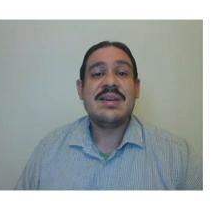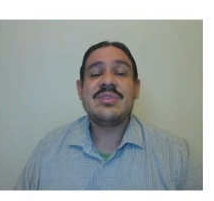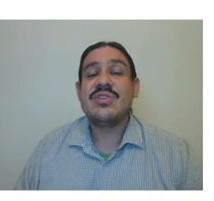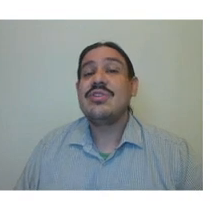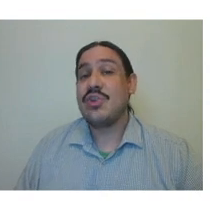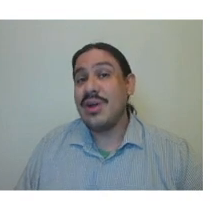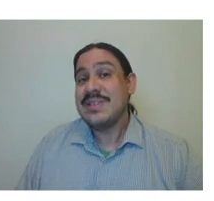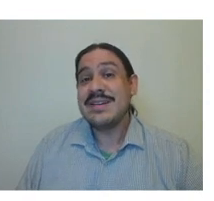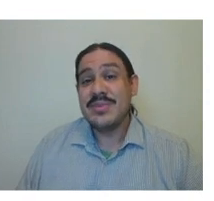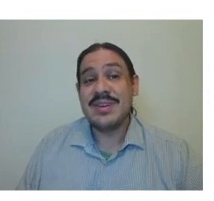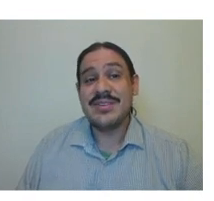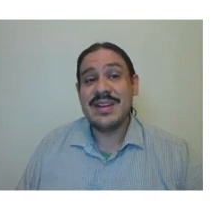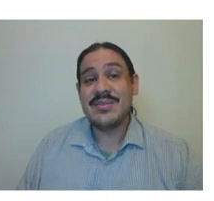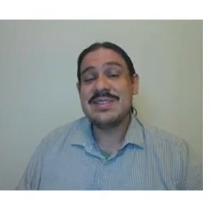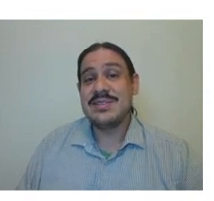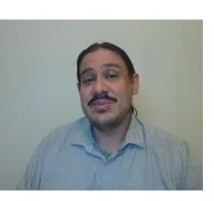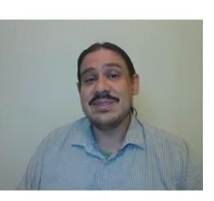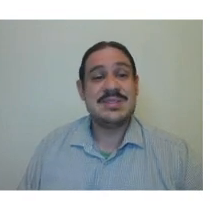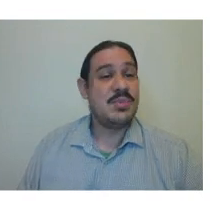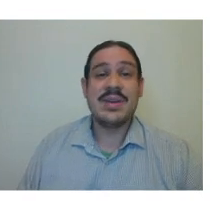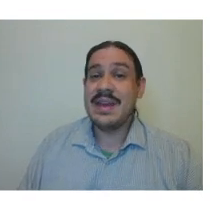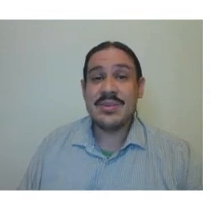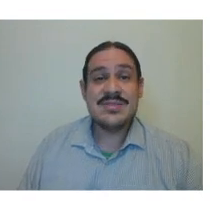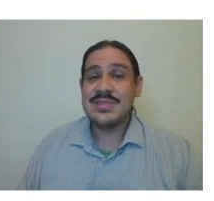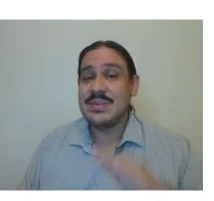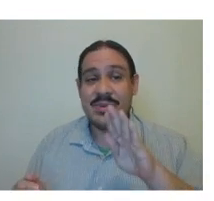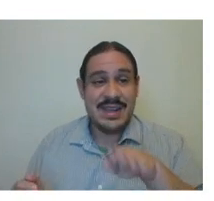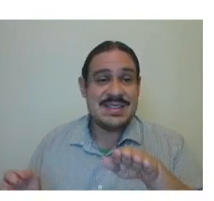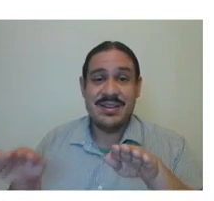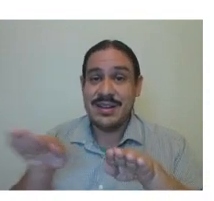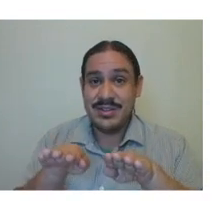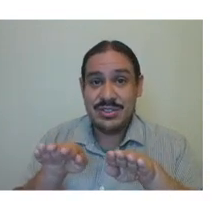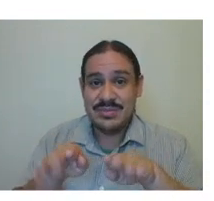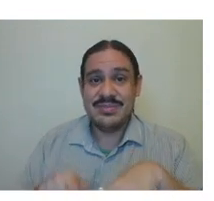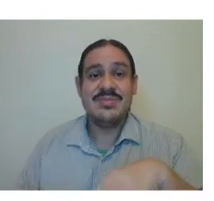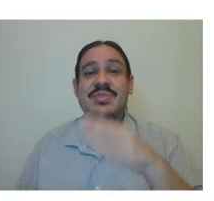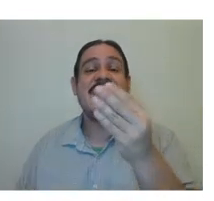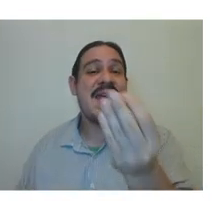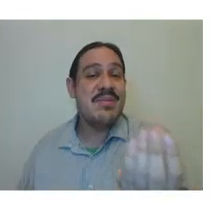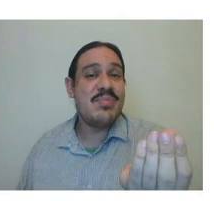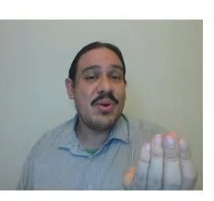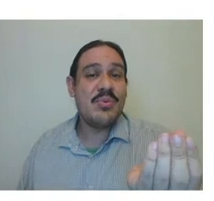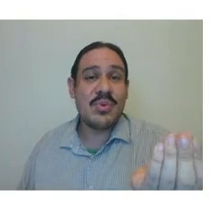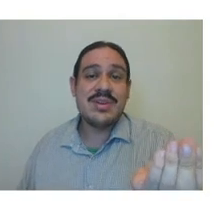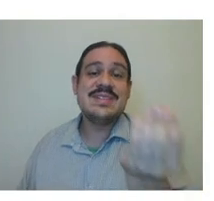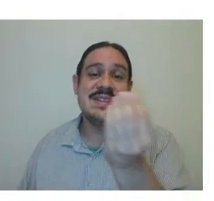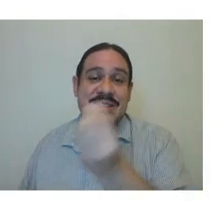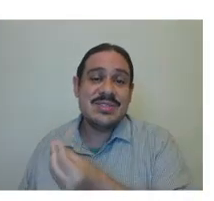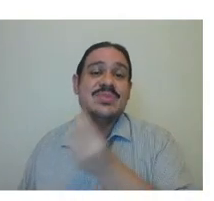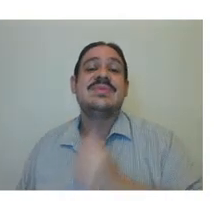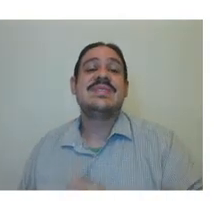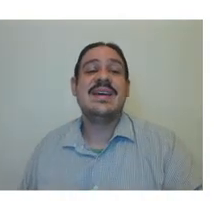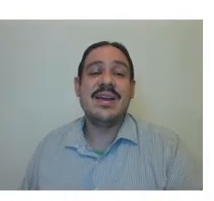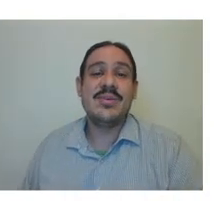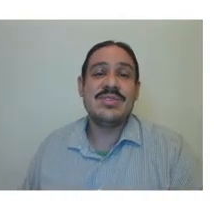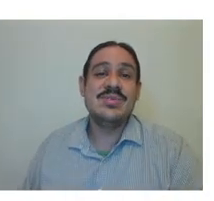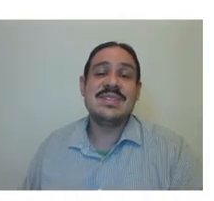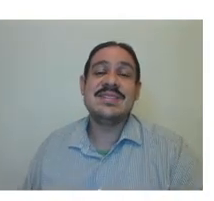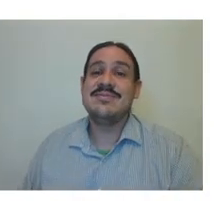using finger spelling deaf children might not have access to the deaf community